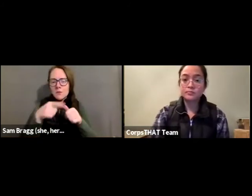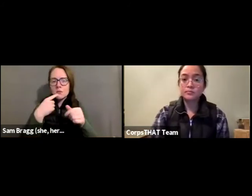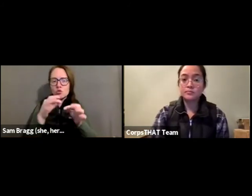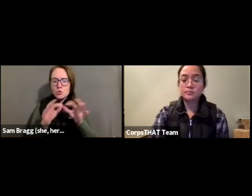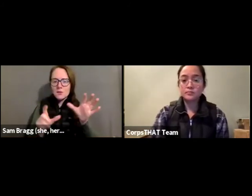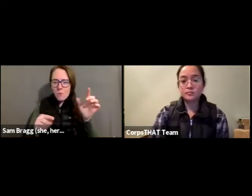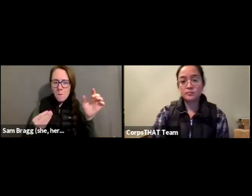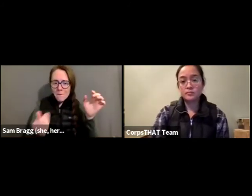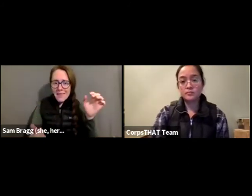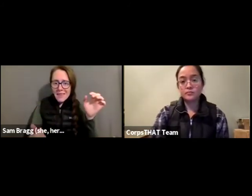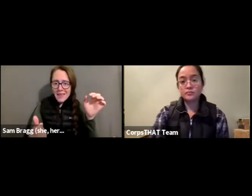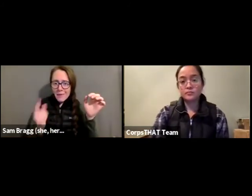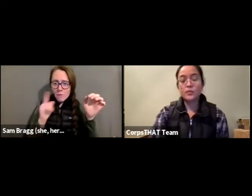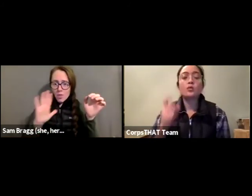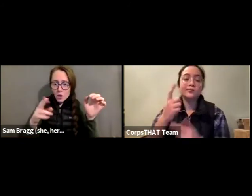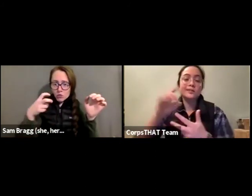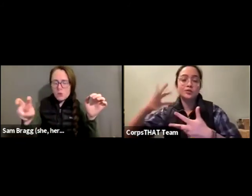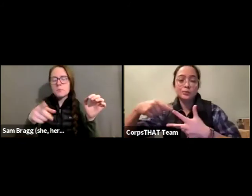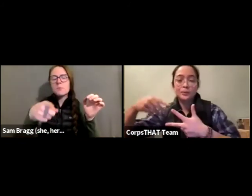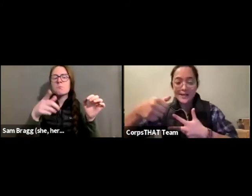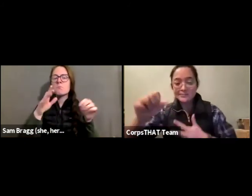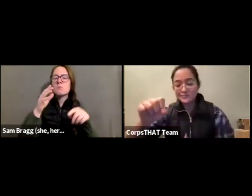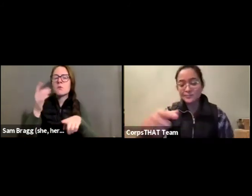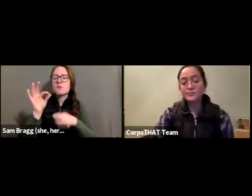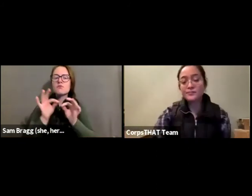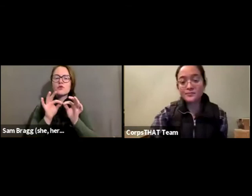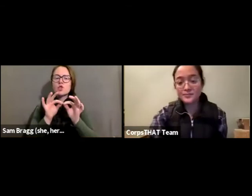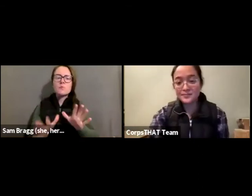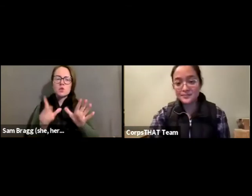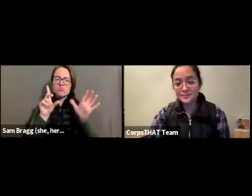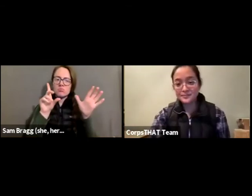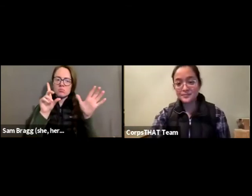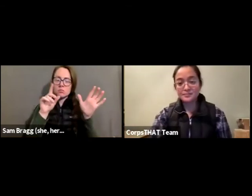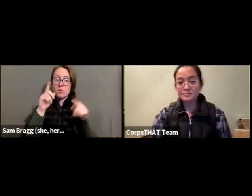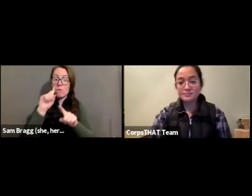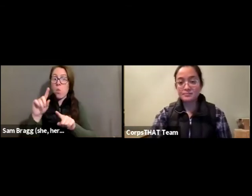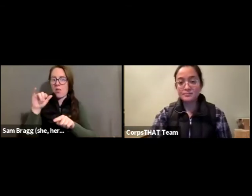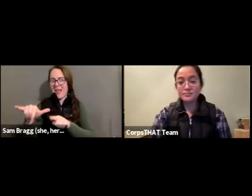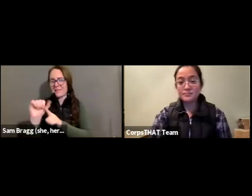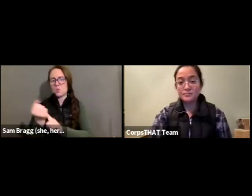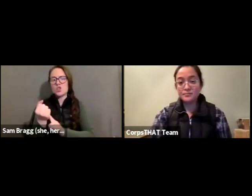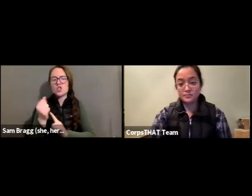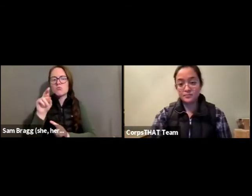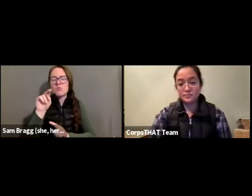who were able to fit with the trip so the interpreters themselves for those